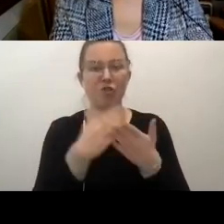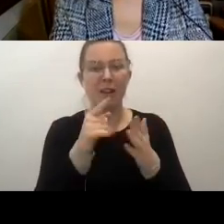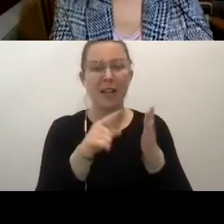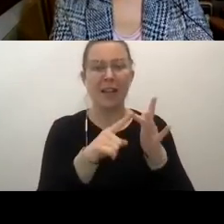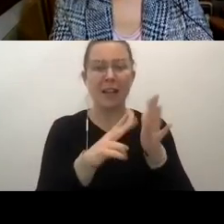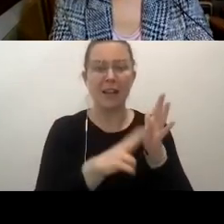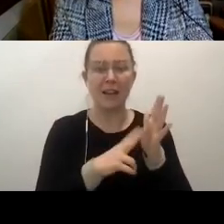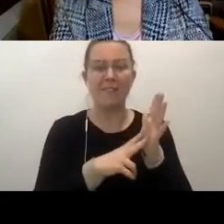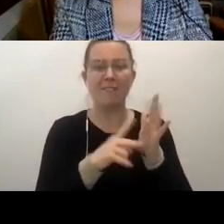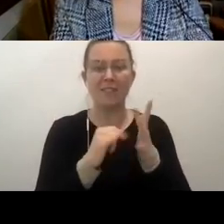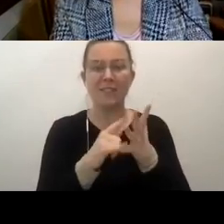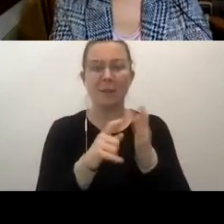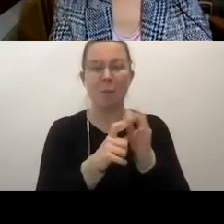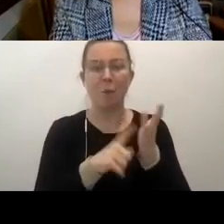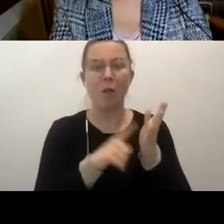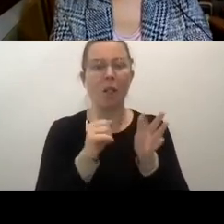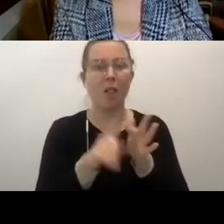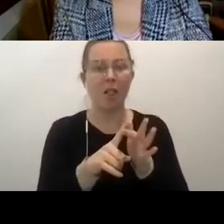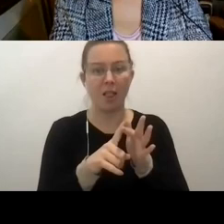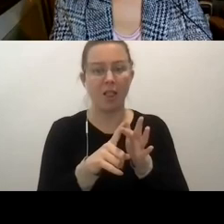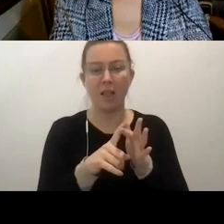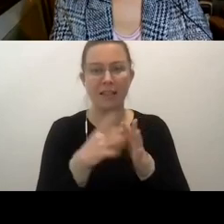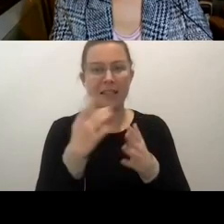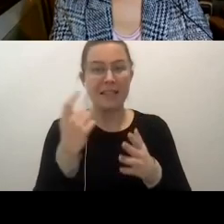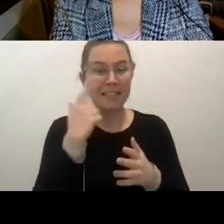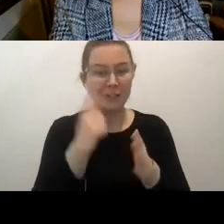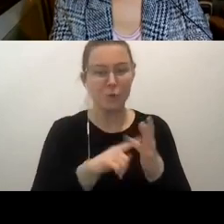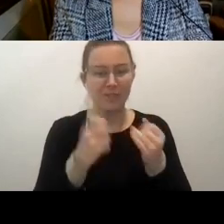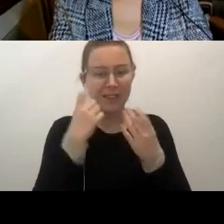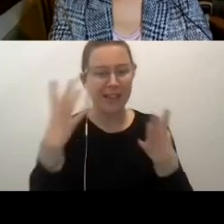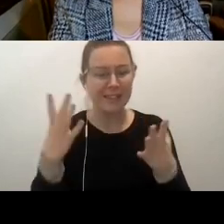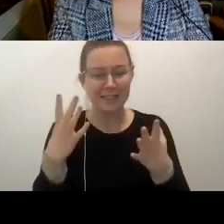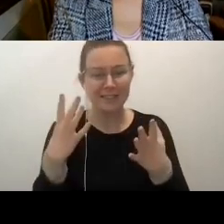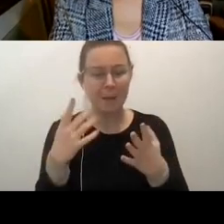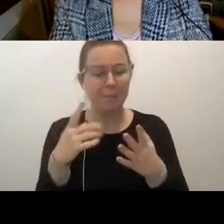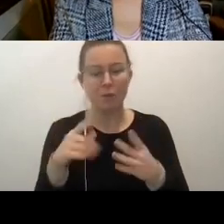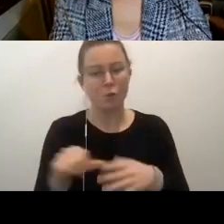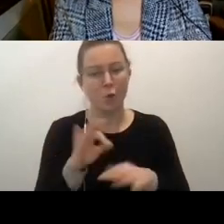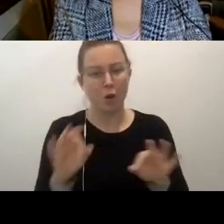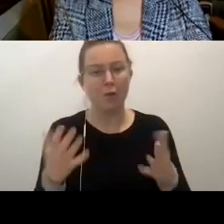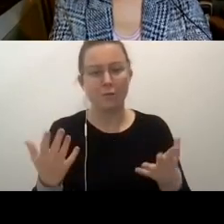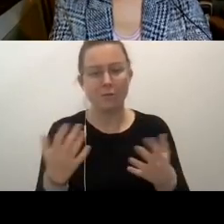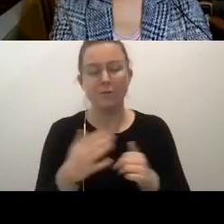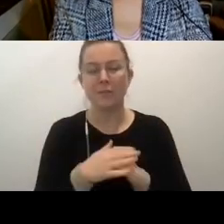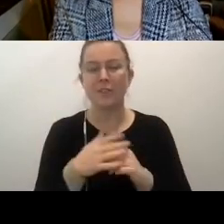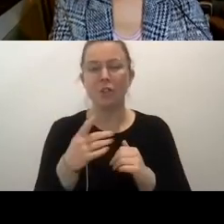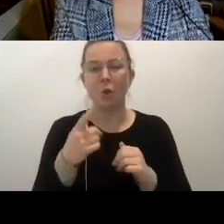it's easy to forget, but it shouldn't, you know? So in that sense, creating community